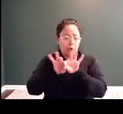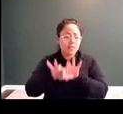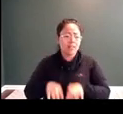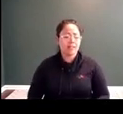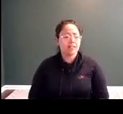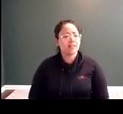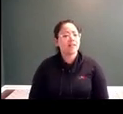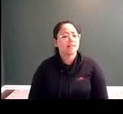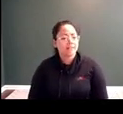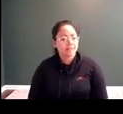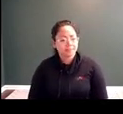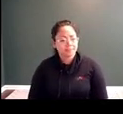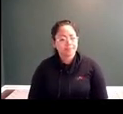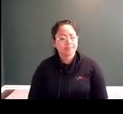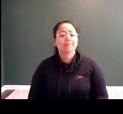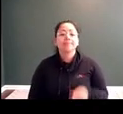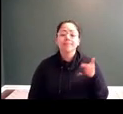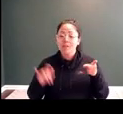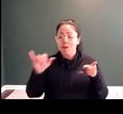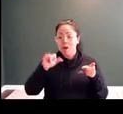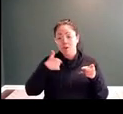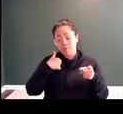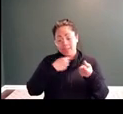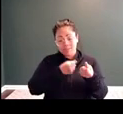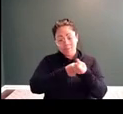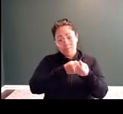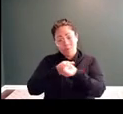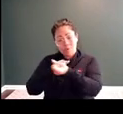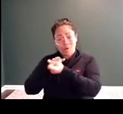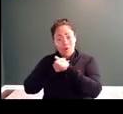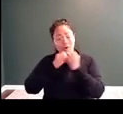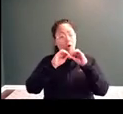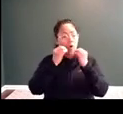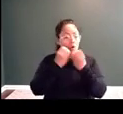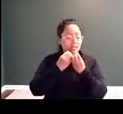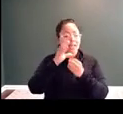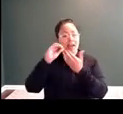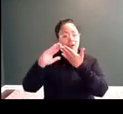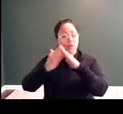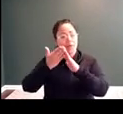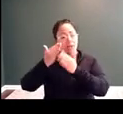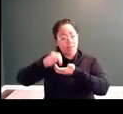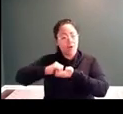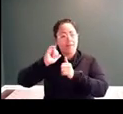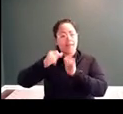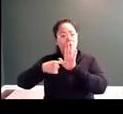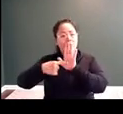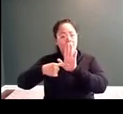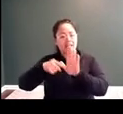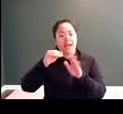We're also a big reverse at LUNA of supporting organizations and community partners that represent and are important to our staff.